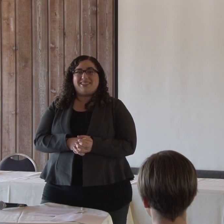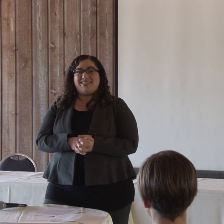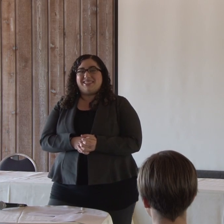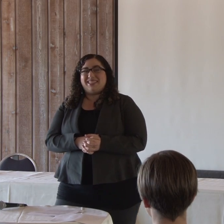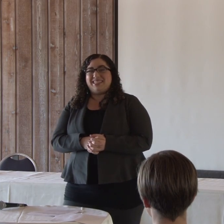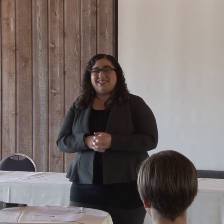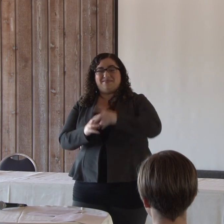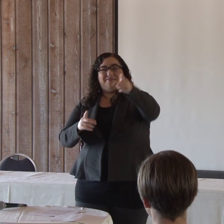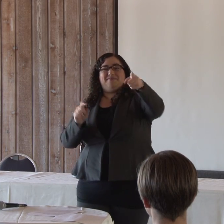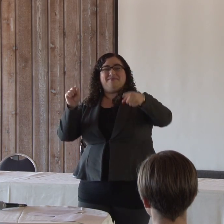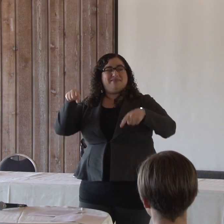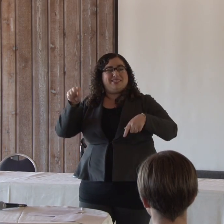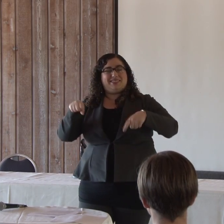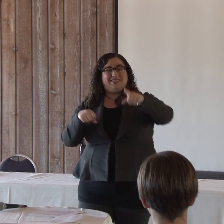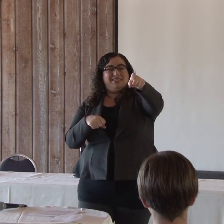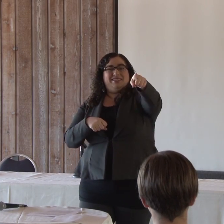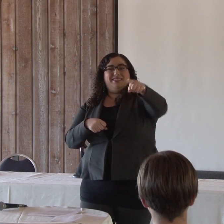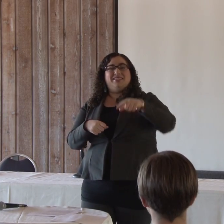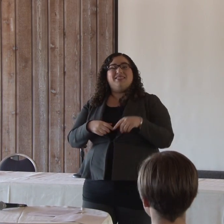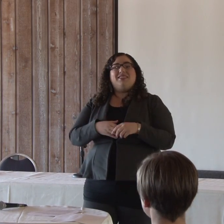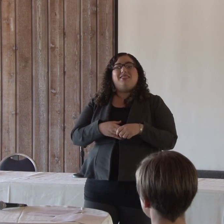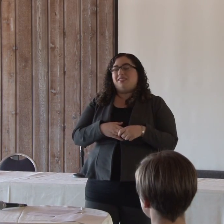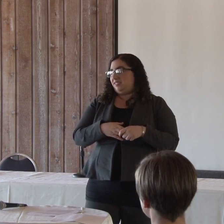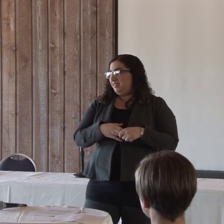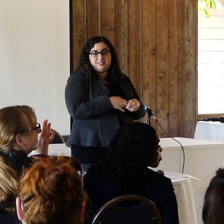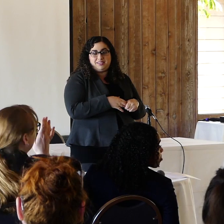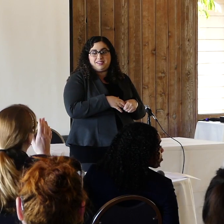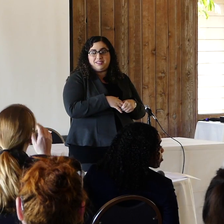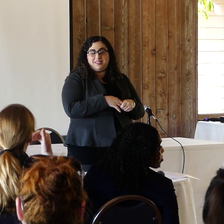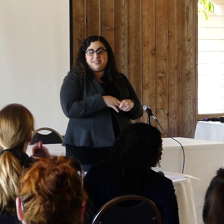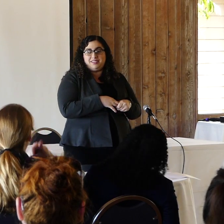that they can answer for you. Yes. Or Refugee.